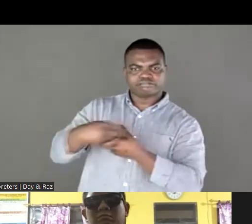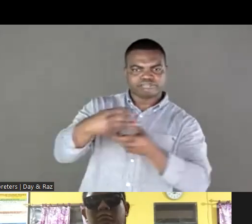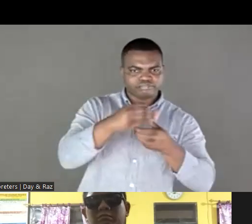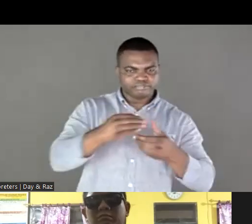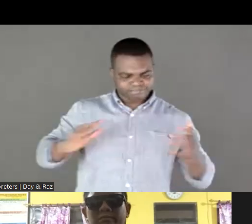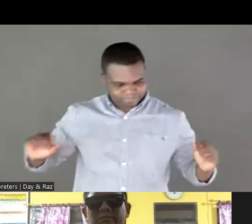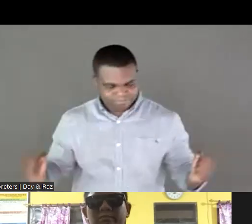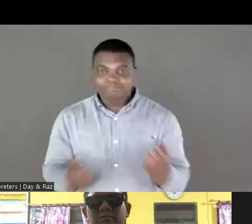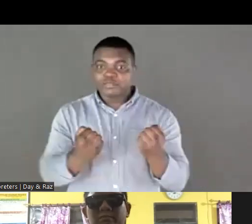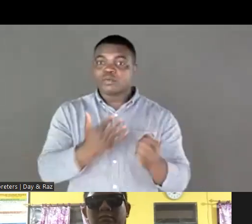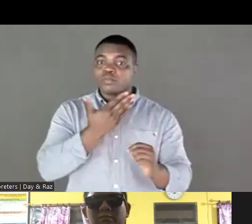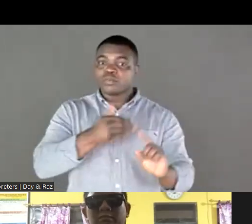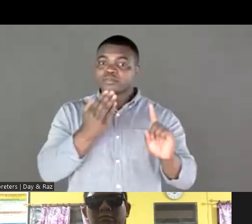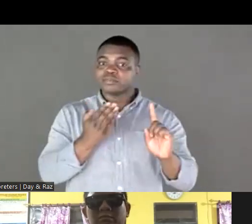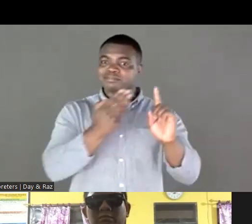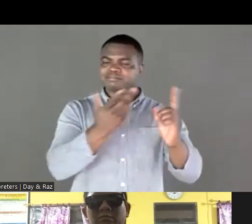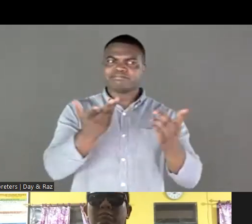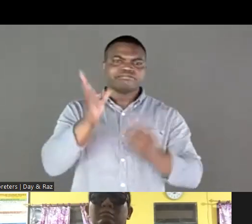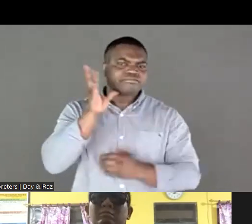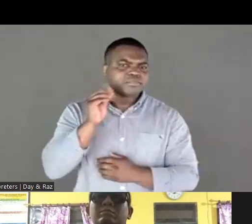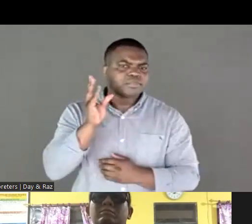contributing resources to facilitate international development efforts.